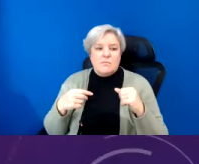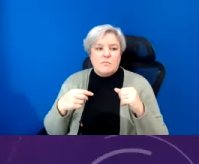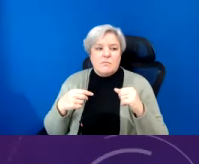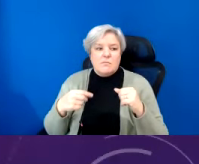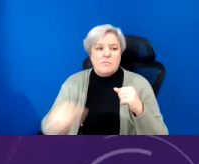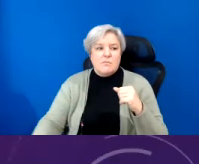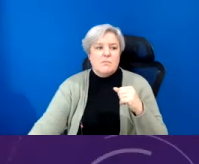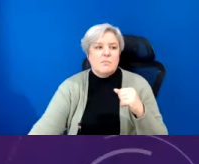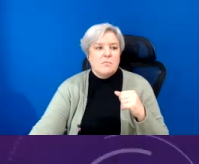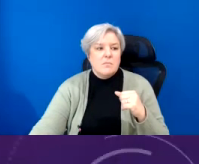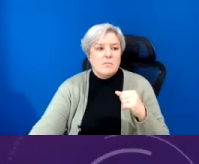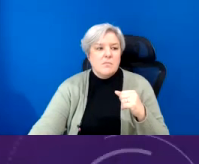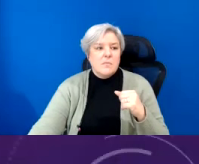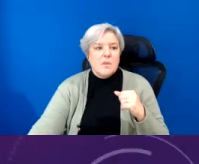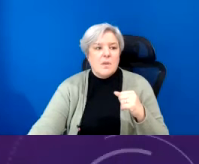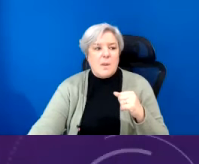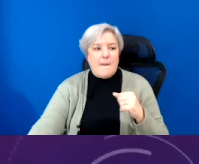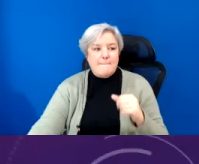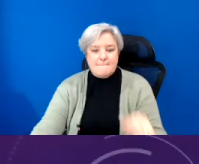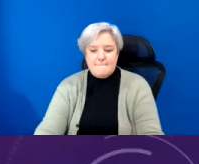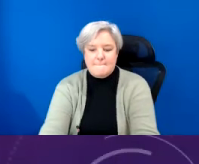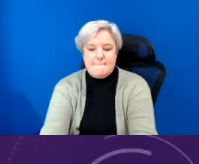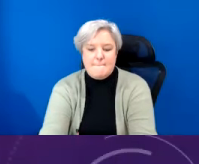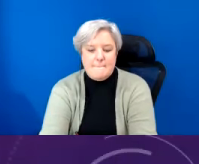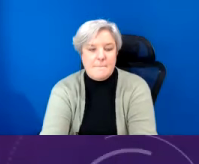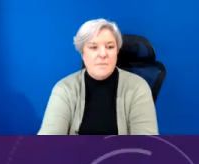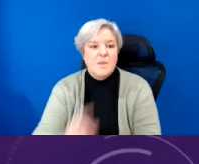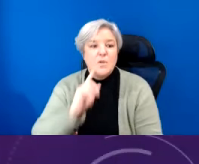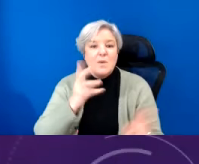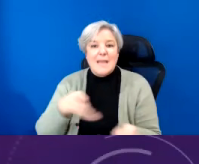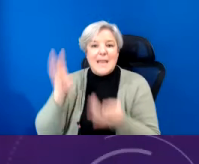and from the actions menu here, then you can select export entire grade, but